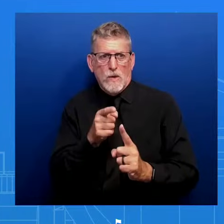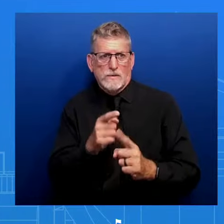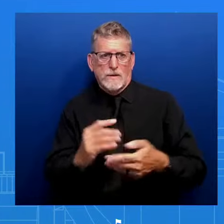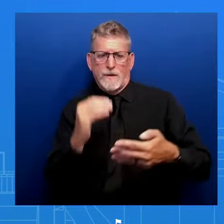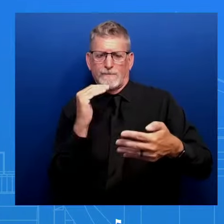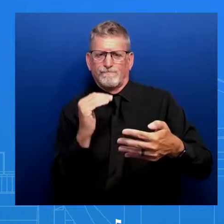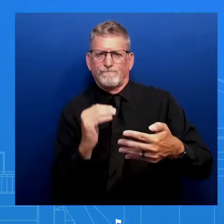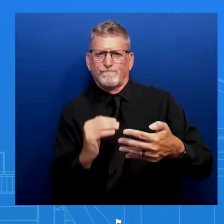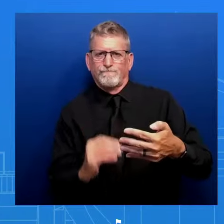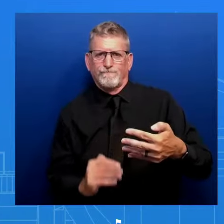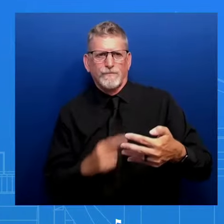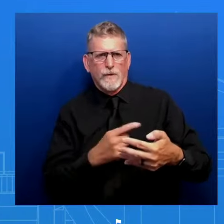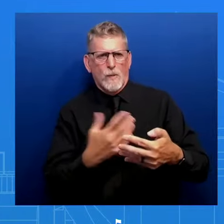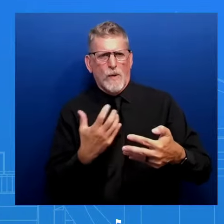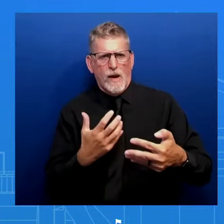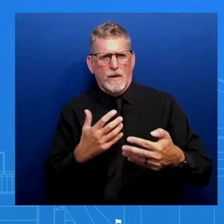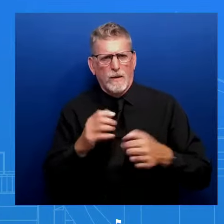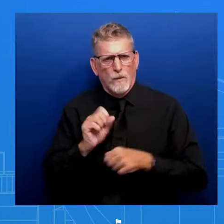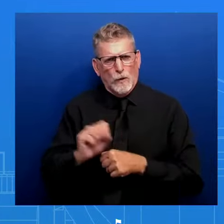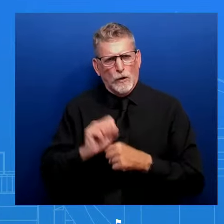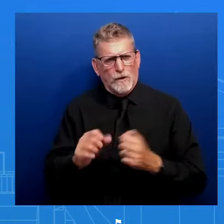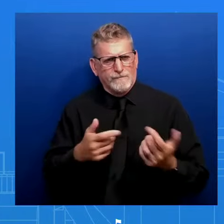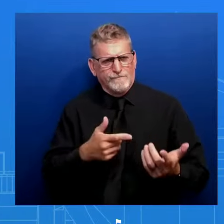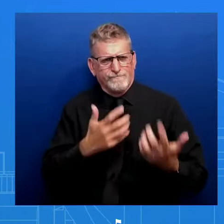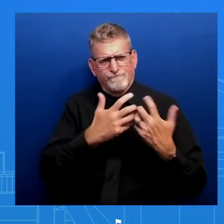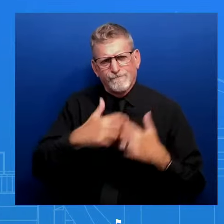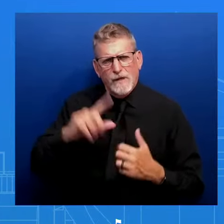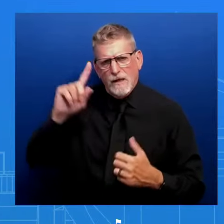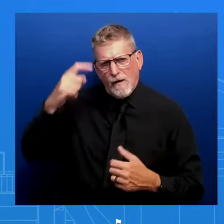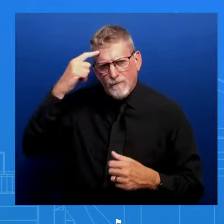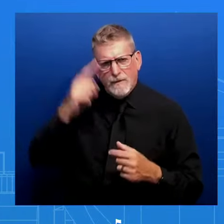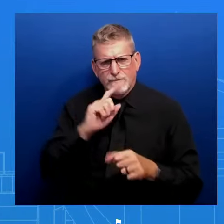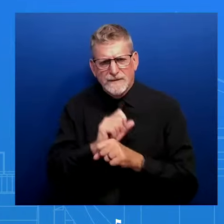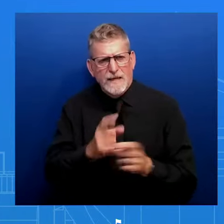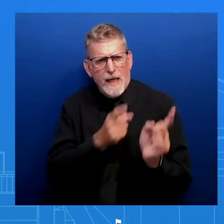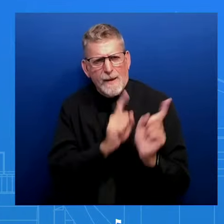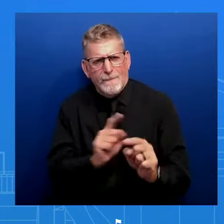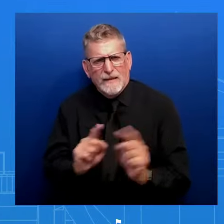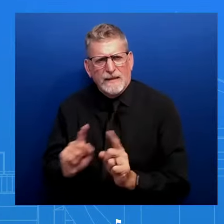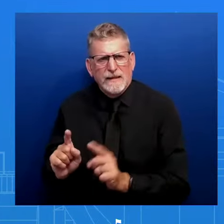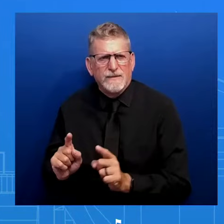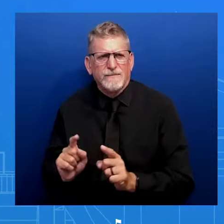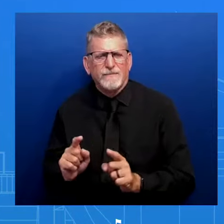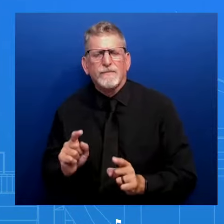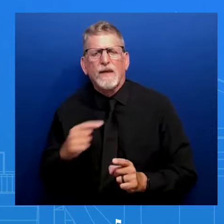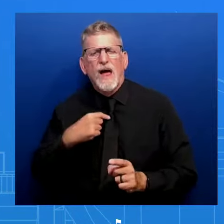because we believe that for any diplomacy to work, it's got to -- it's got to start --